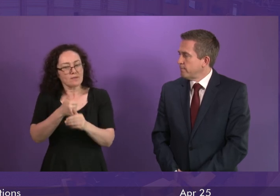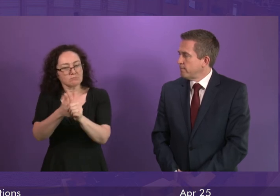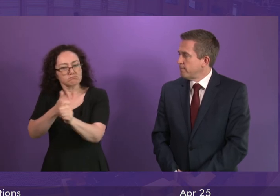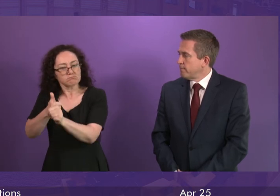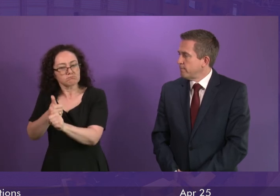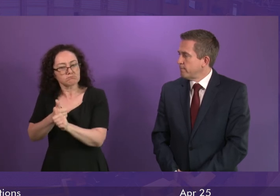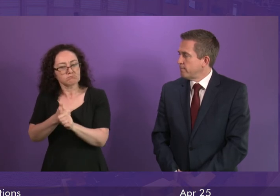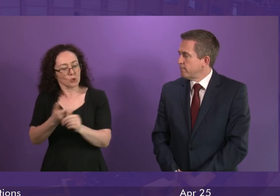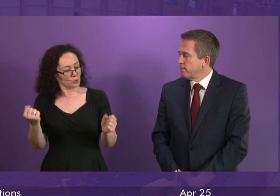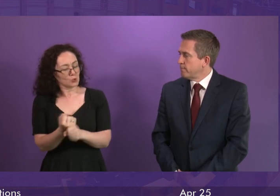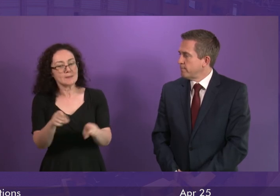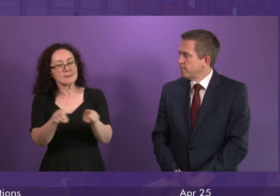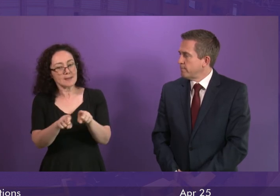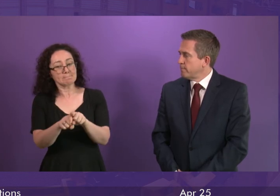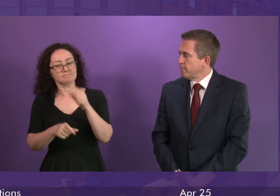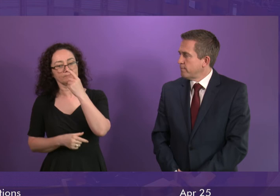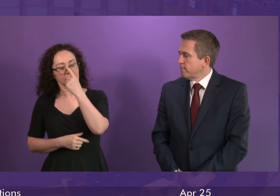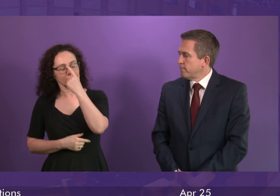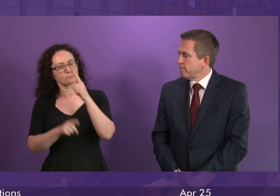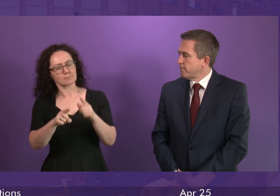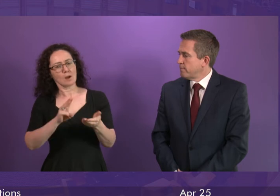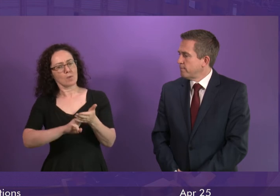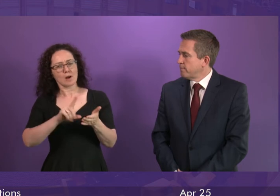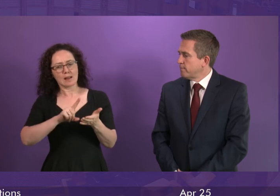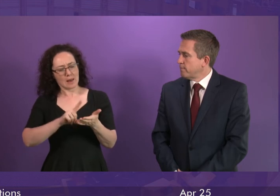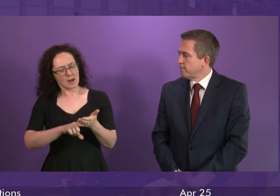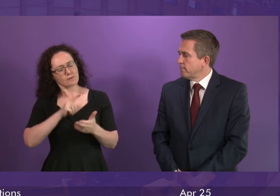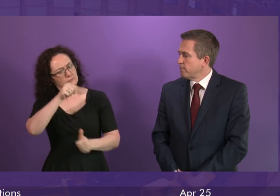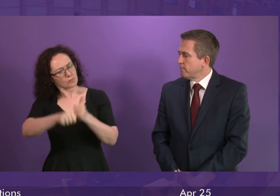While Monica Lennon is to be commended for introducing the bill, we should not wait for